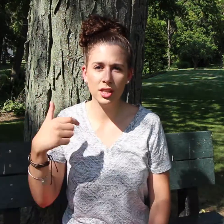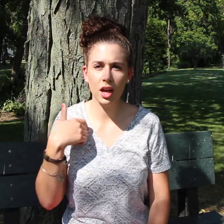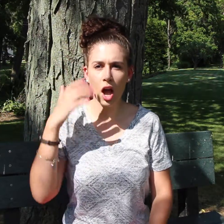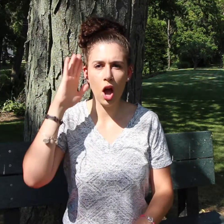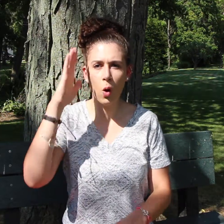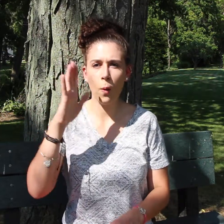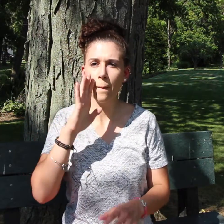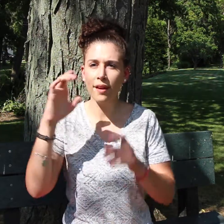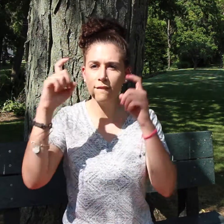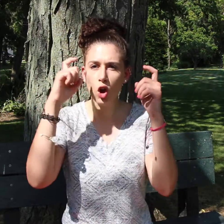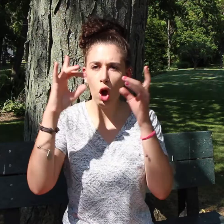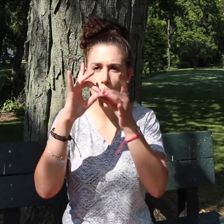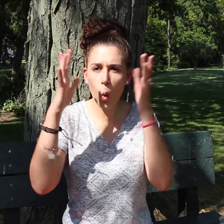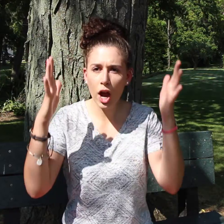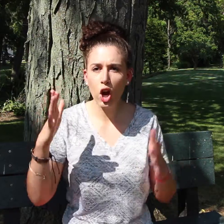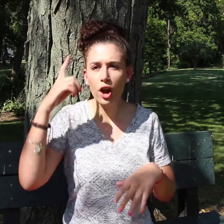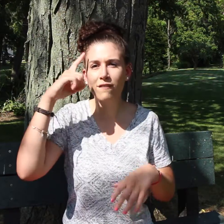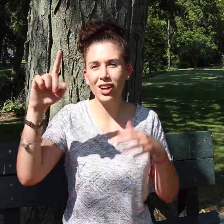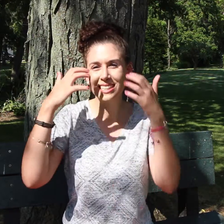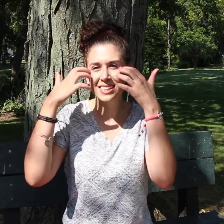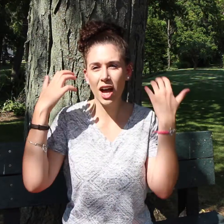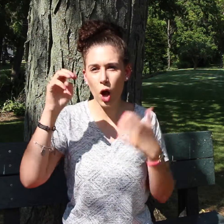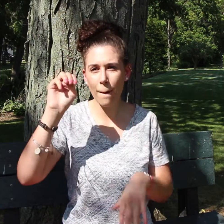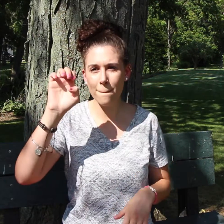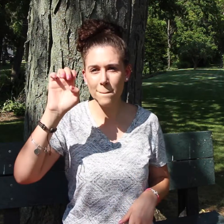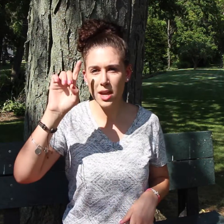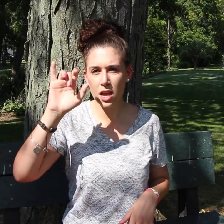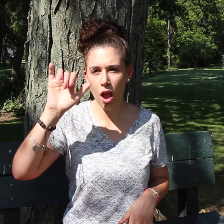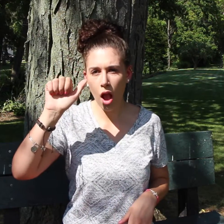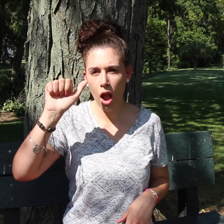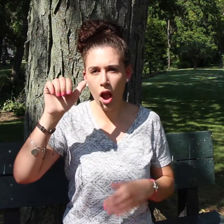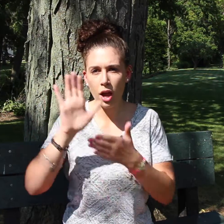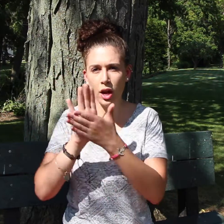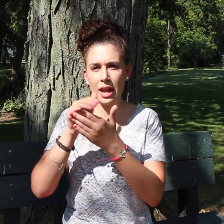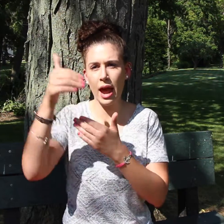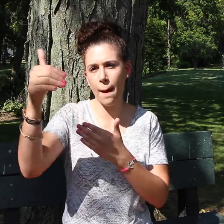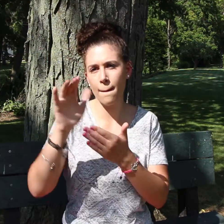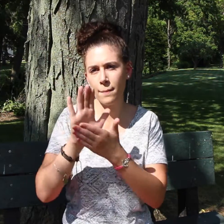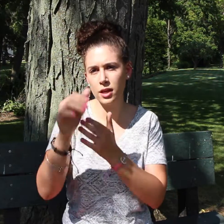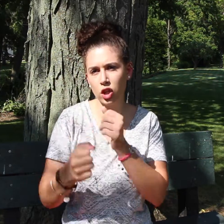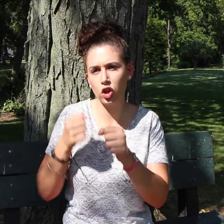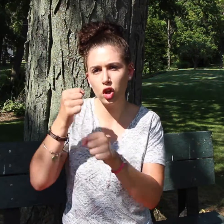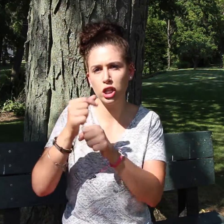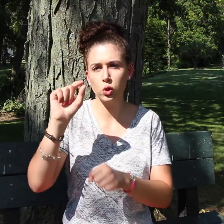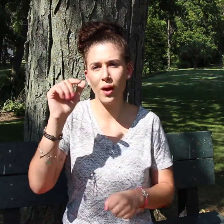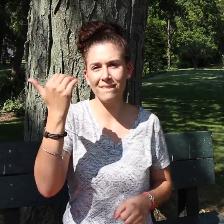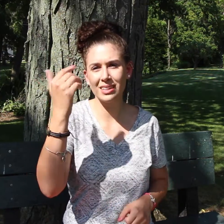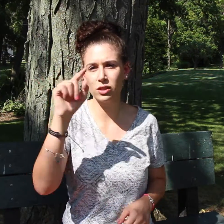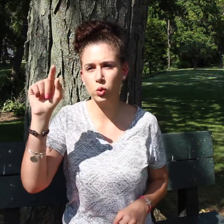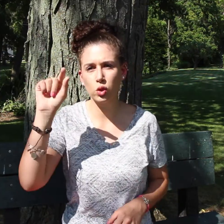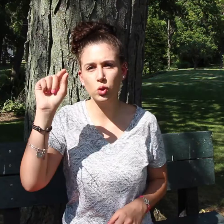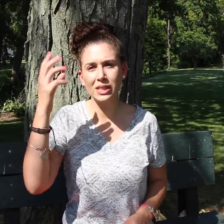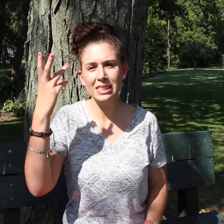I’ll be the Photography Coordinator for Tiger Media during the next academic year of 2015-2016.